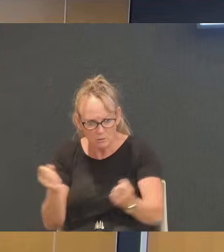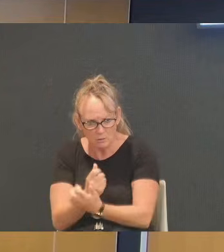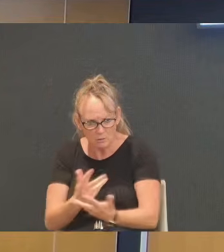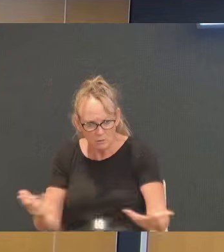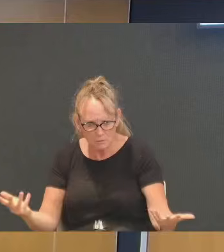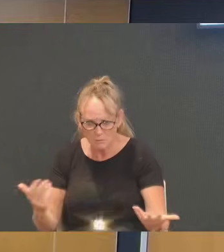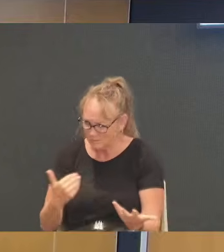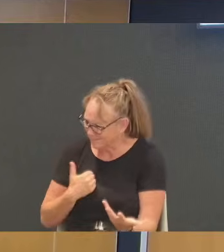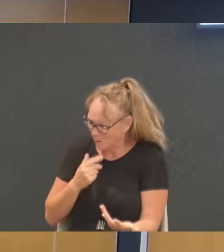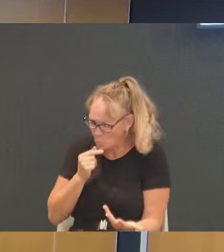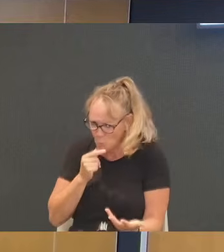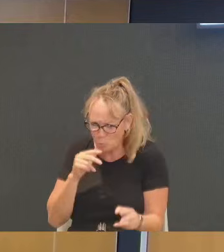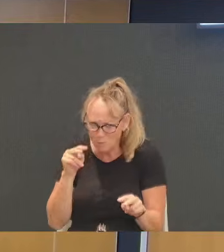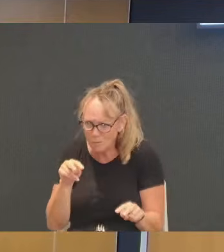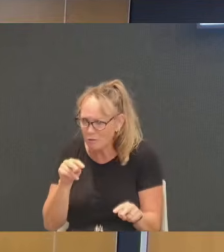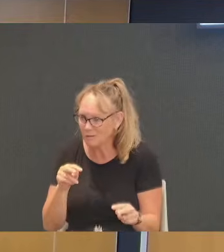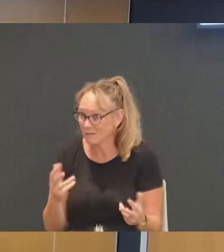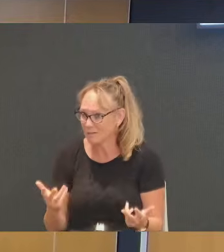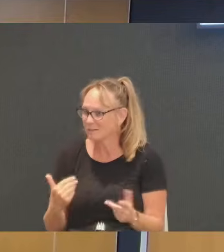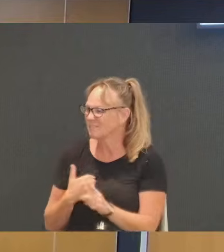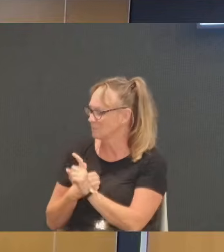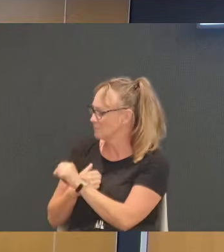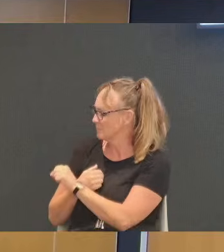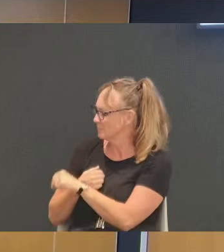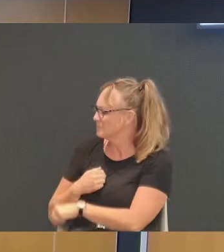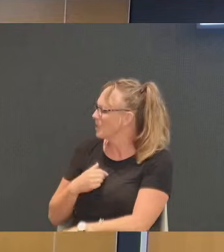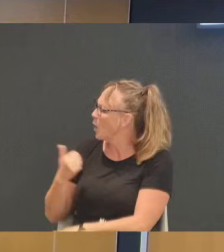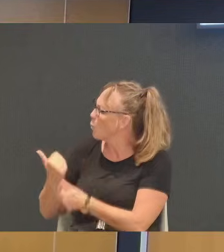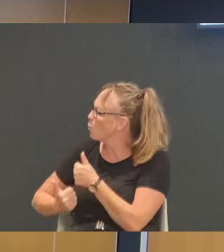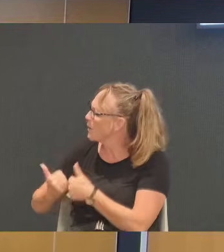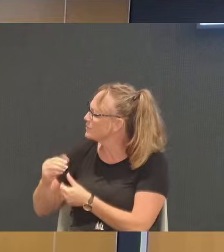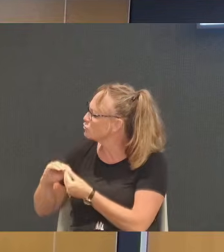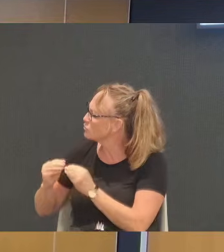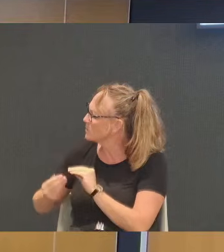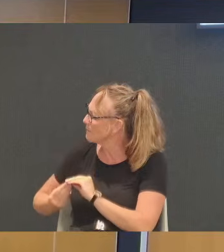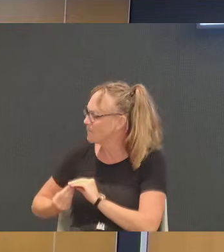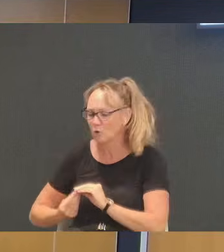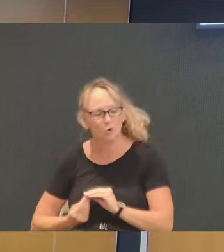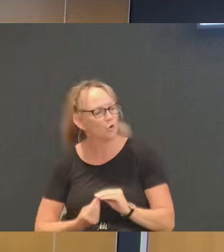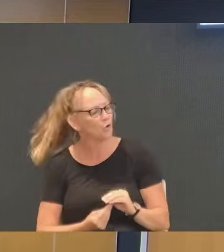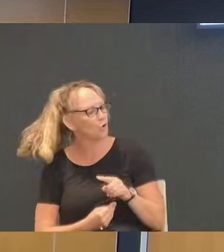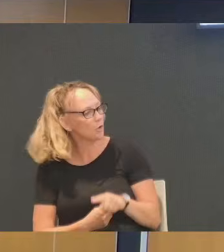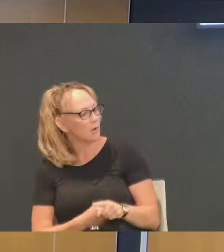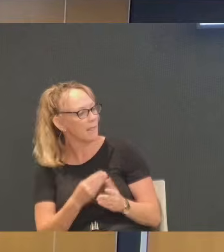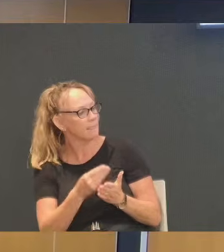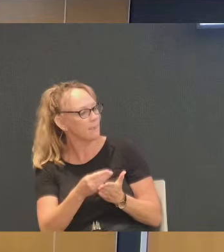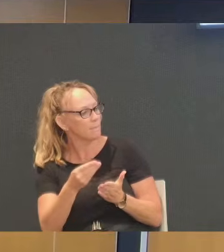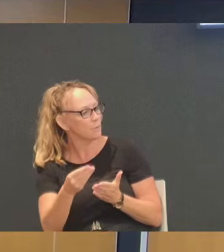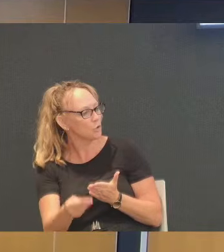them. Commissioner, which item was it Commission? It's on the purchasing bid work contracts. And